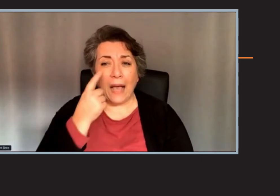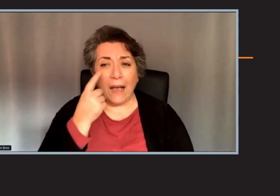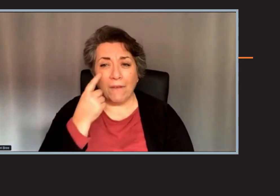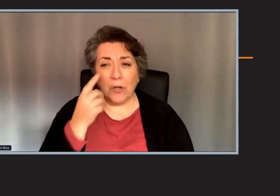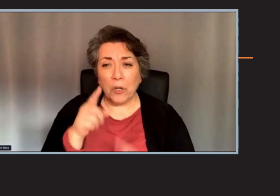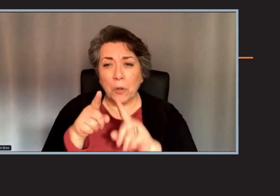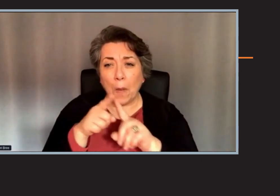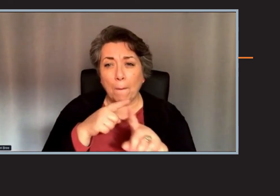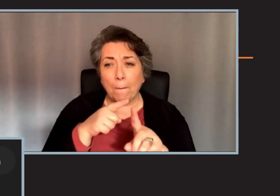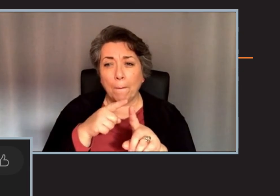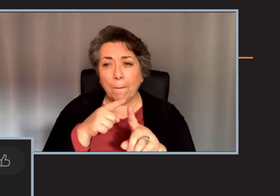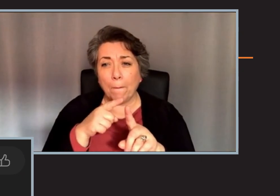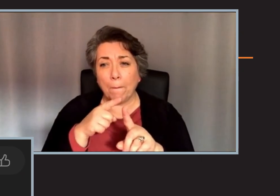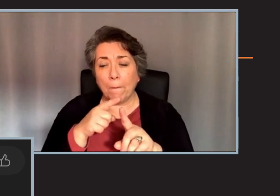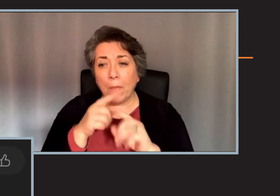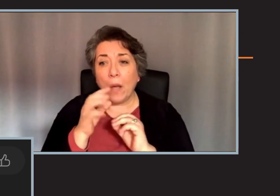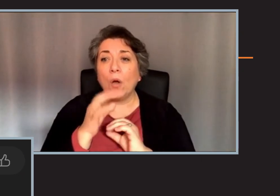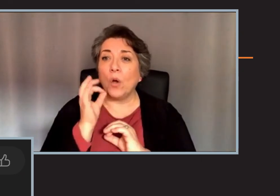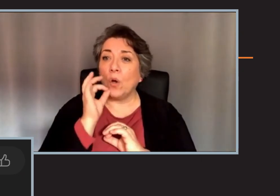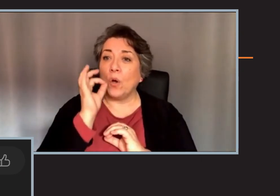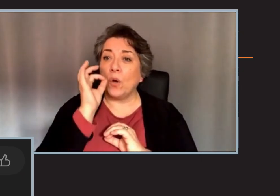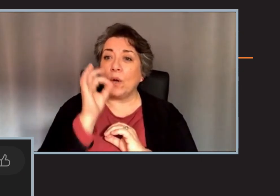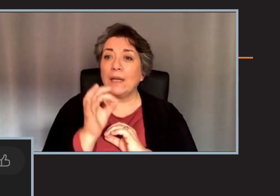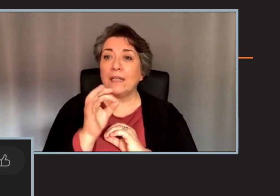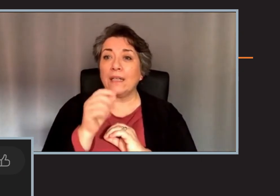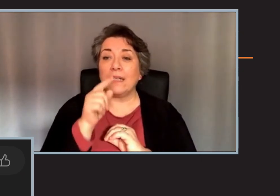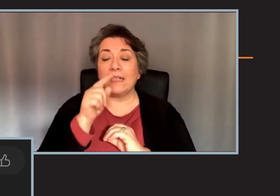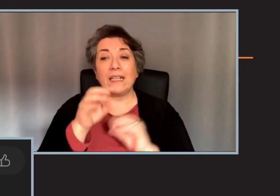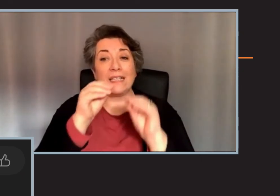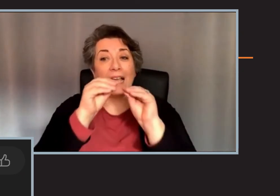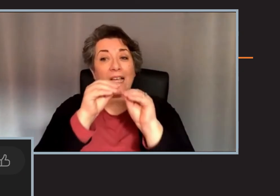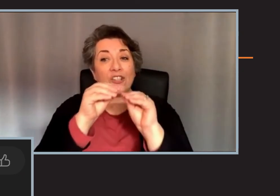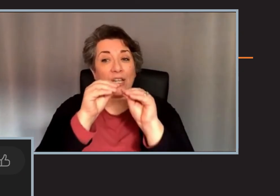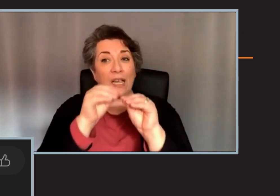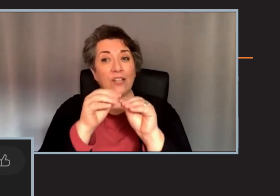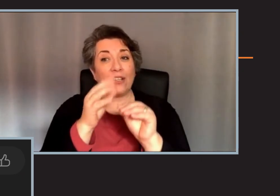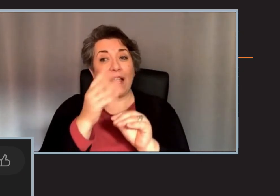From Kirsten, “Does higher education as an industry have unique accessibility challenges